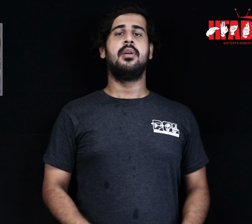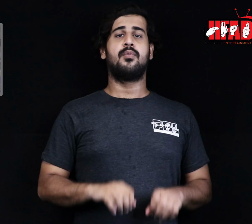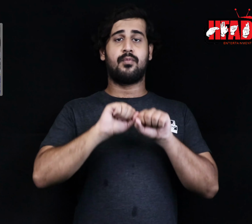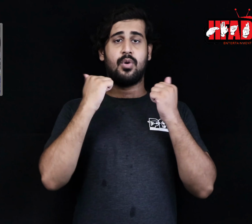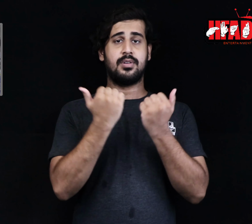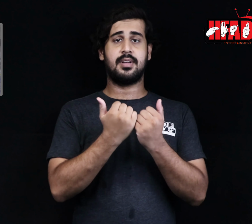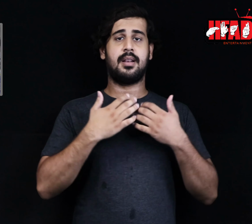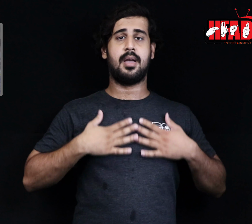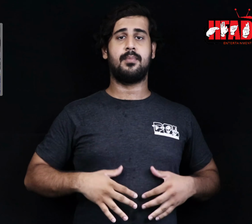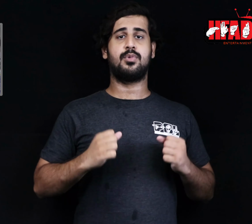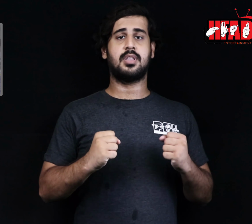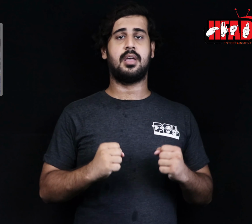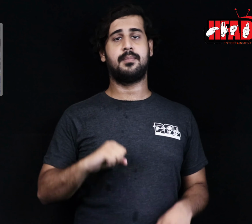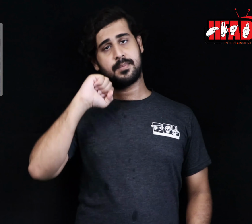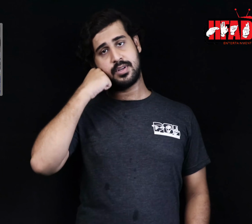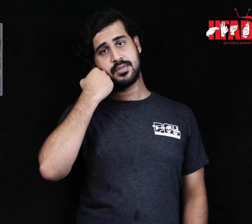Punjab Labor department decided that